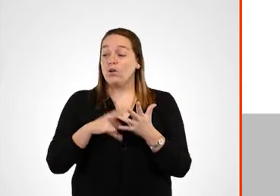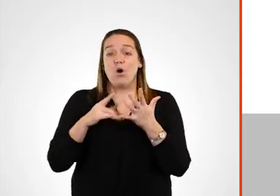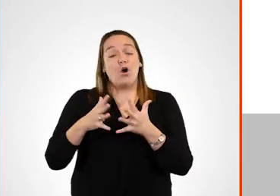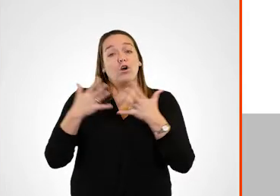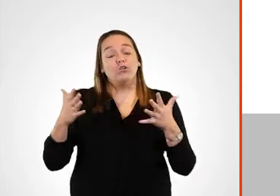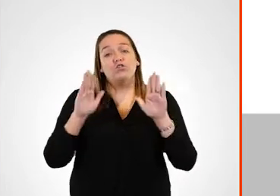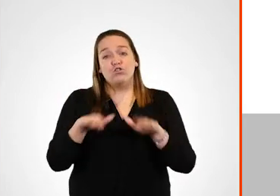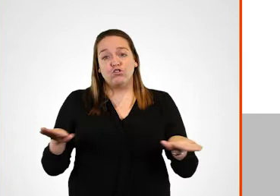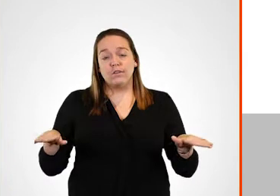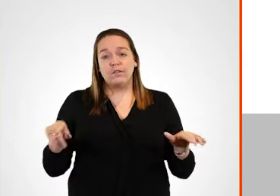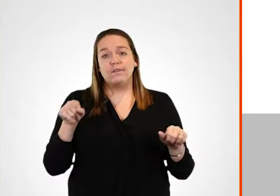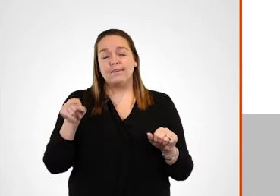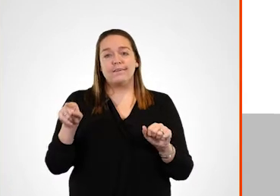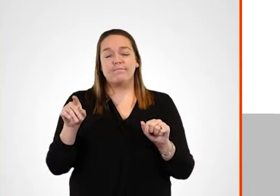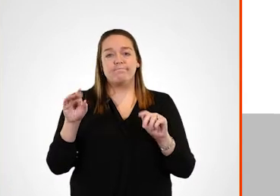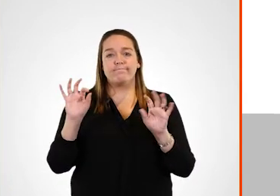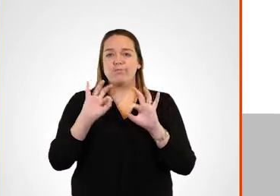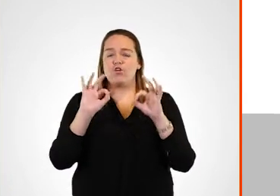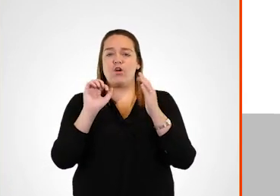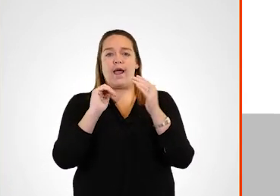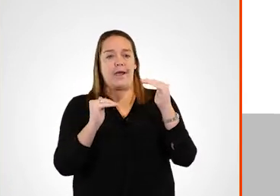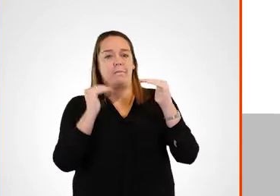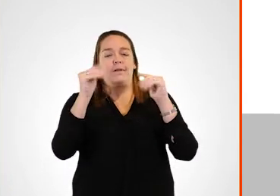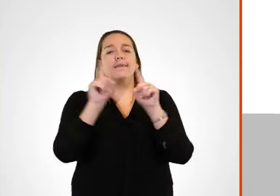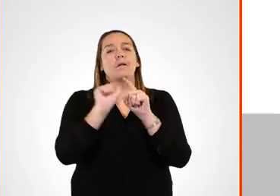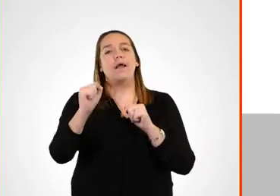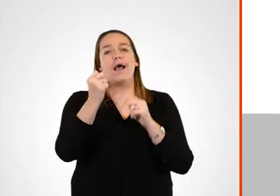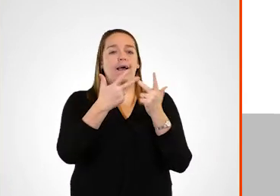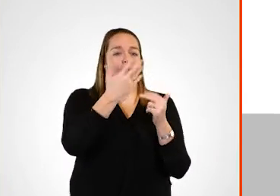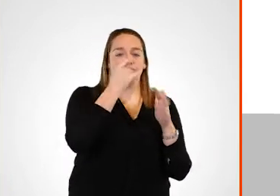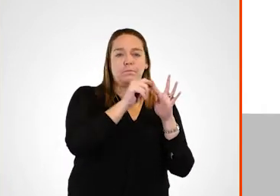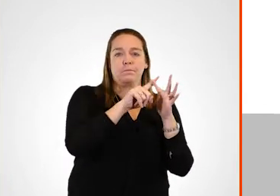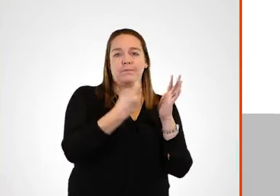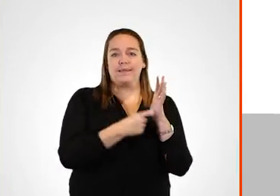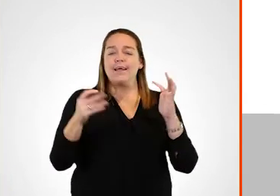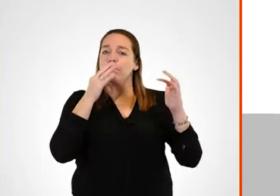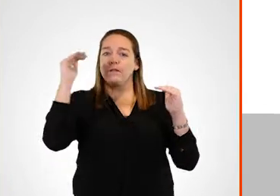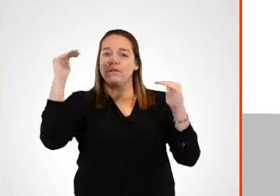weren't up to the age level, age peer level.